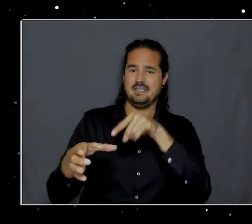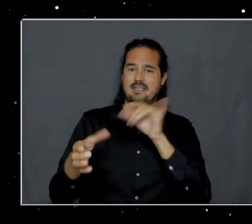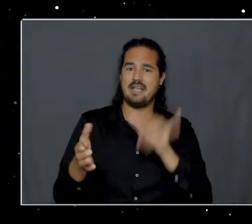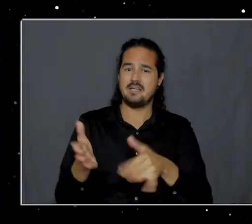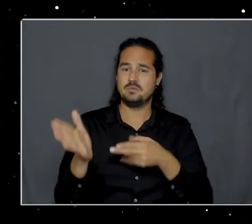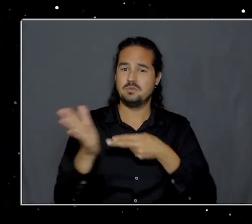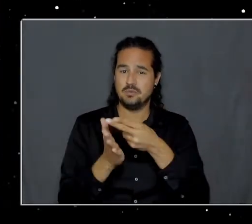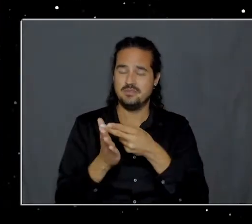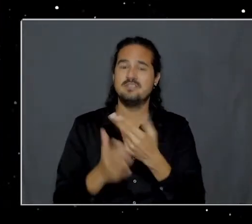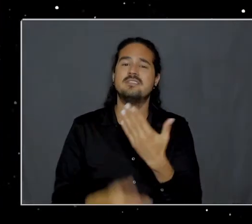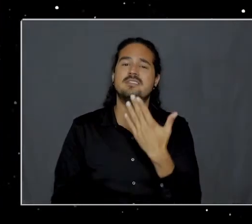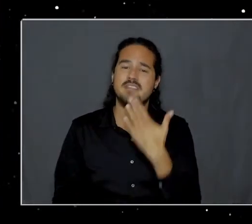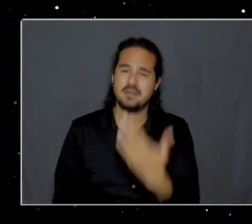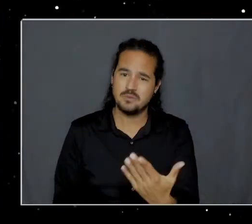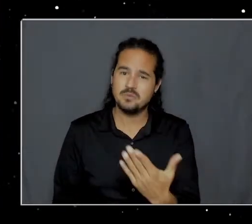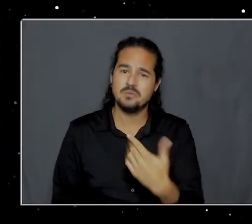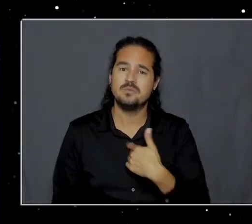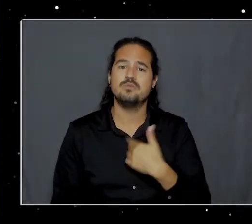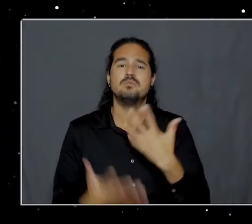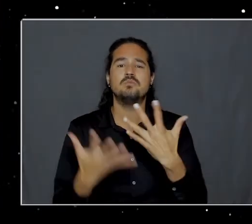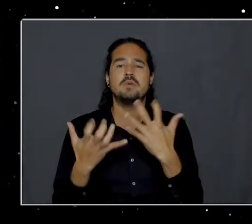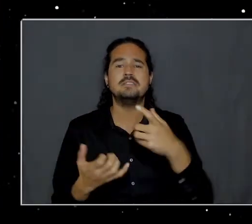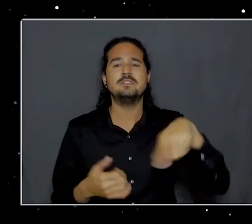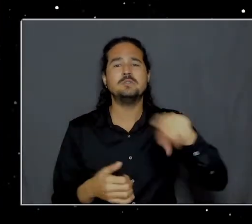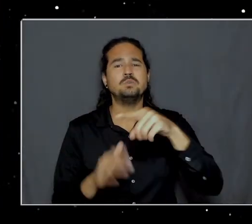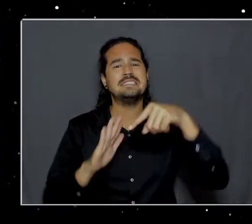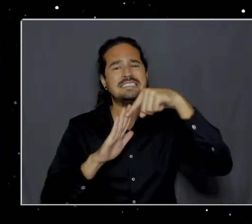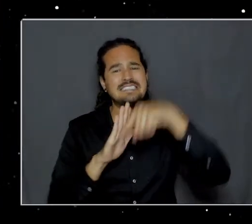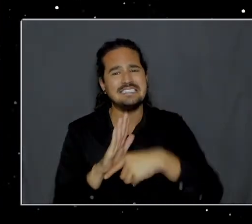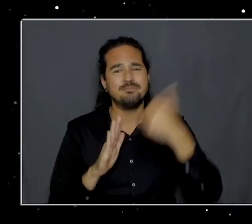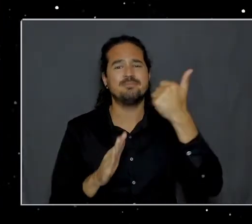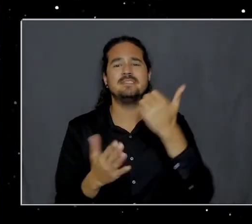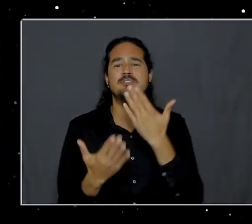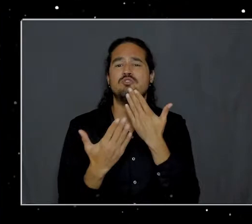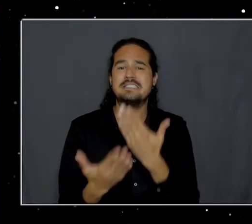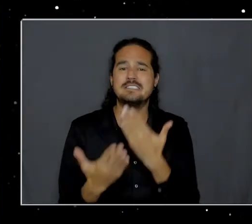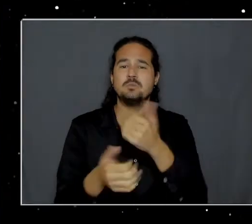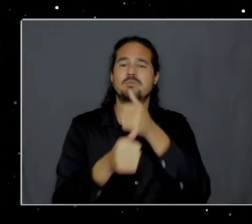CAN ACTUALLY LIVE INTO THAT TRUTH. I THANK YOU. I WISH YOU THE DEEPEST ABUNDANCE